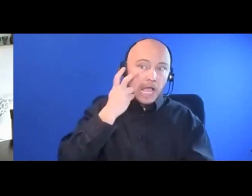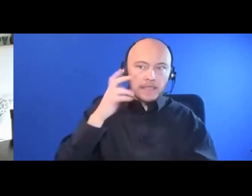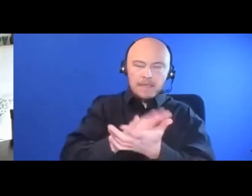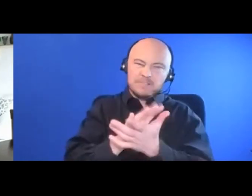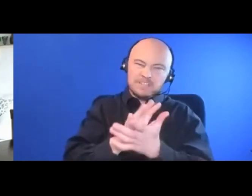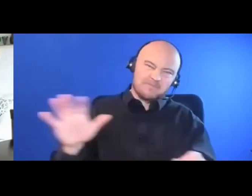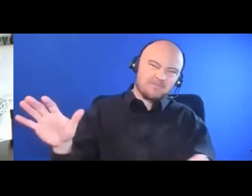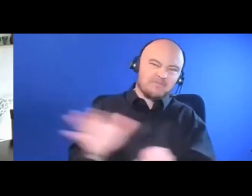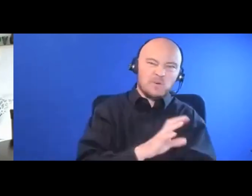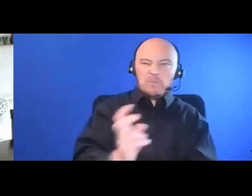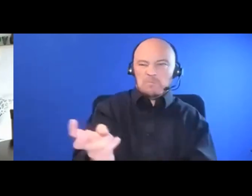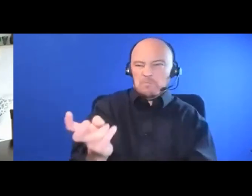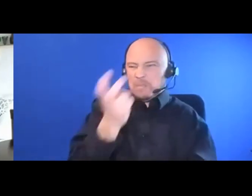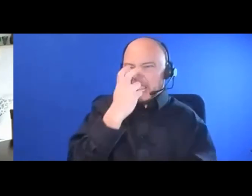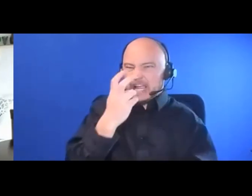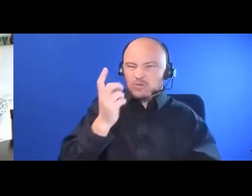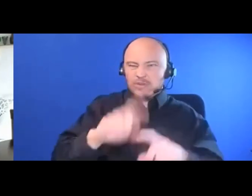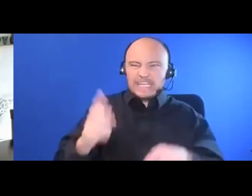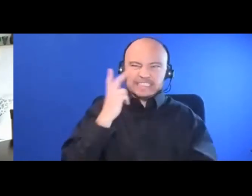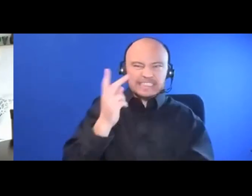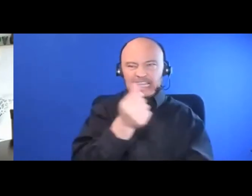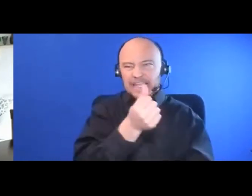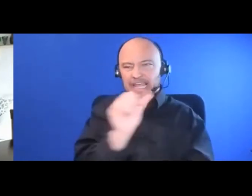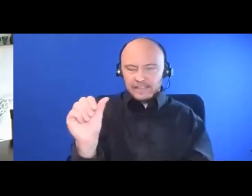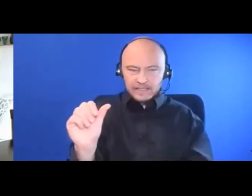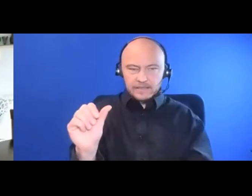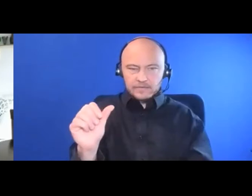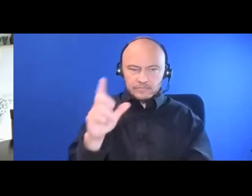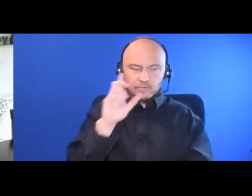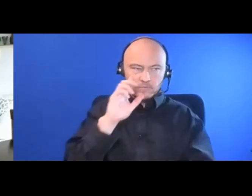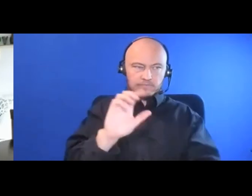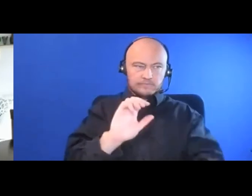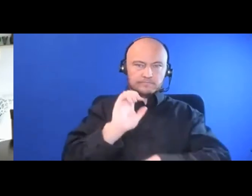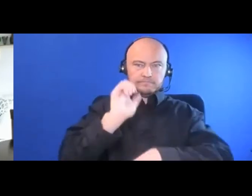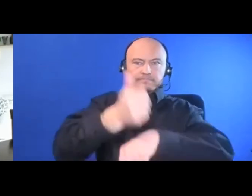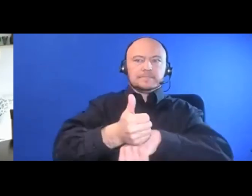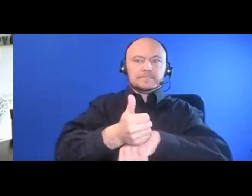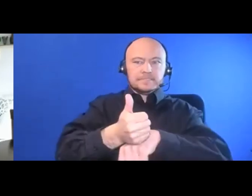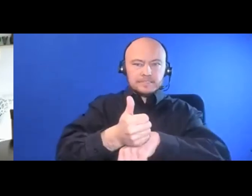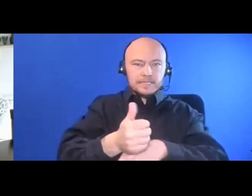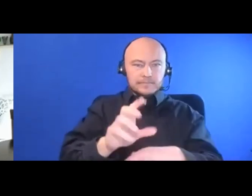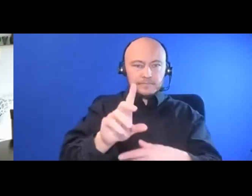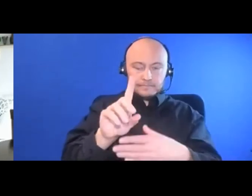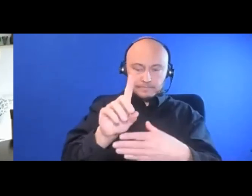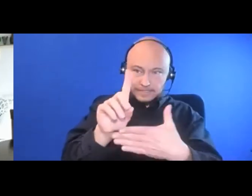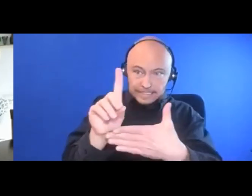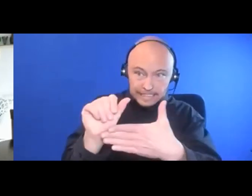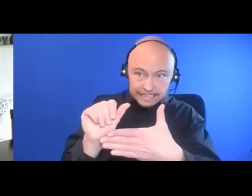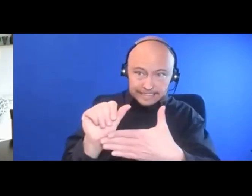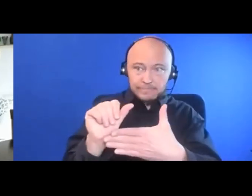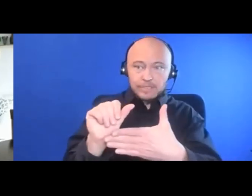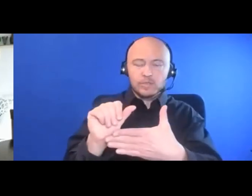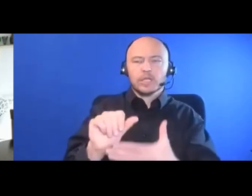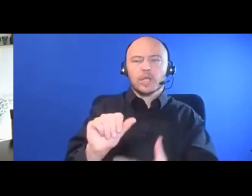Like you can't see anything, even though as we've already established, disability is never a one size fits all,